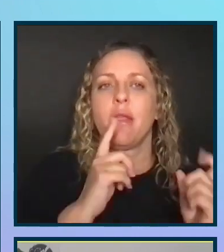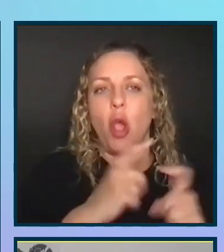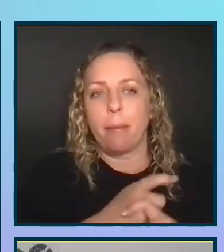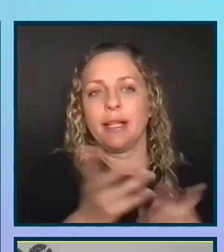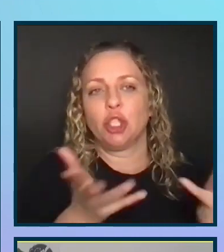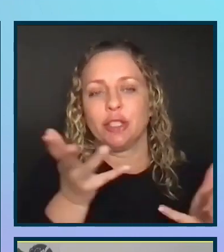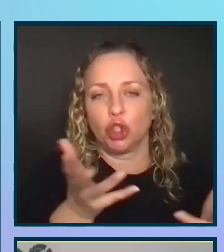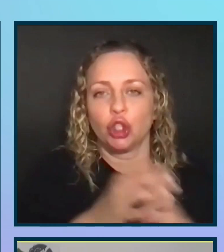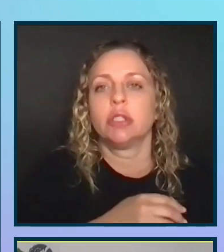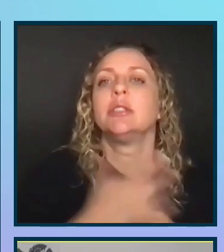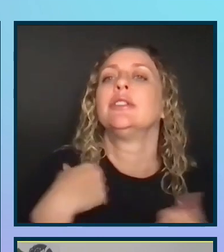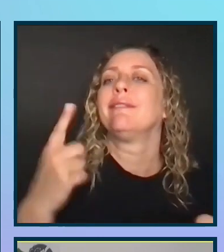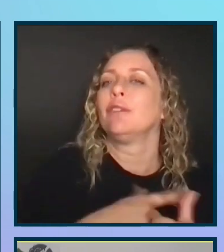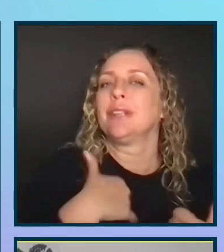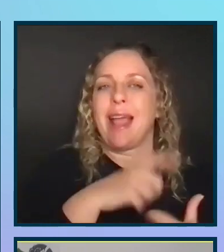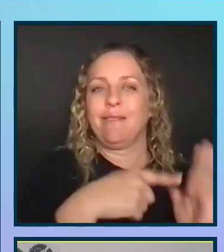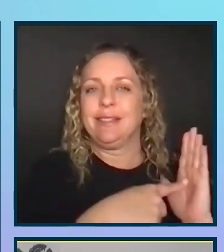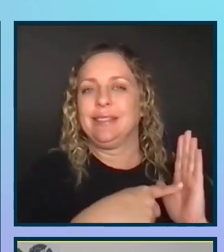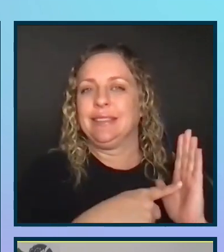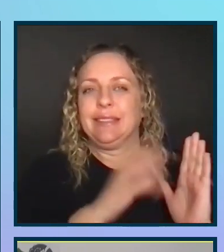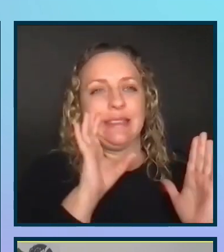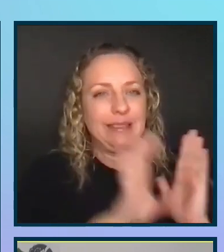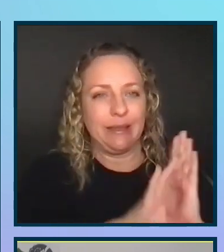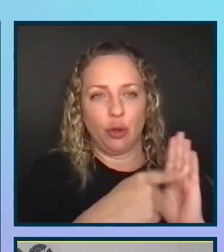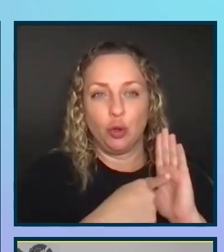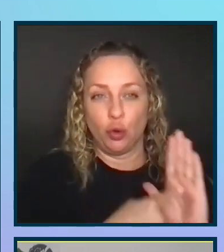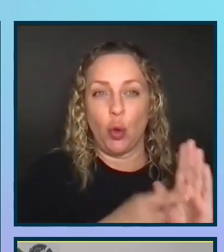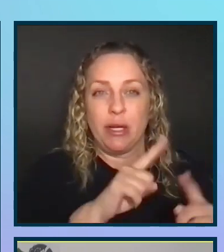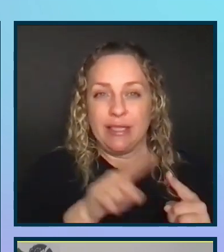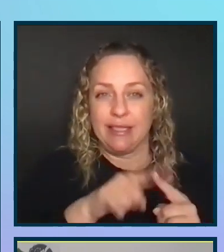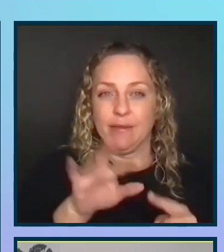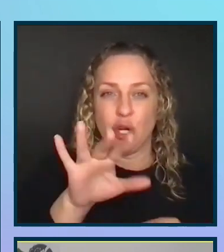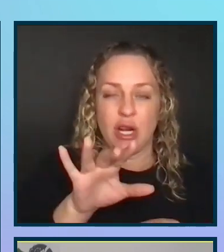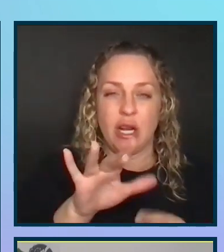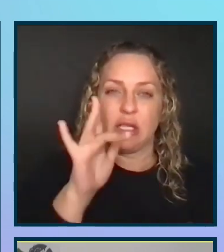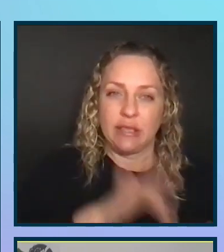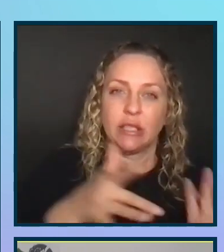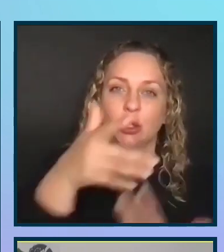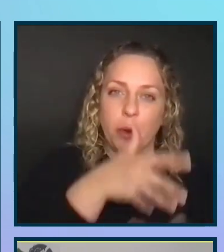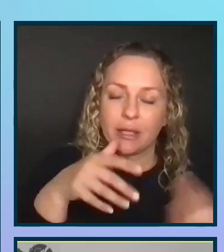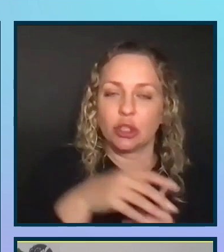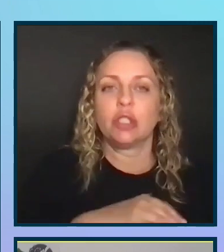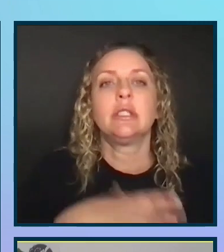So here, I have some little symbols that are showing different touch interactions, and I will put it on the mock-up